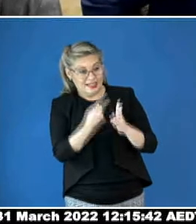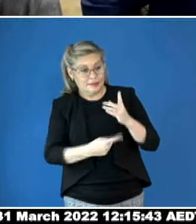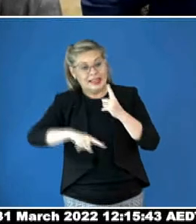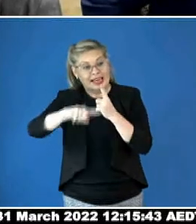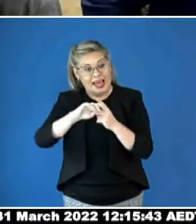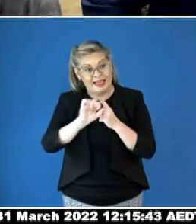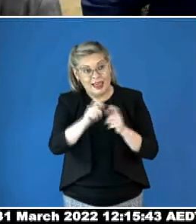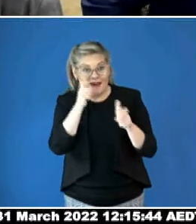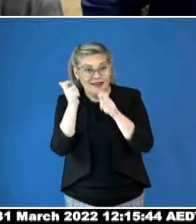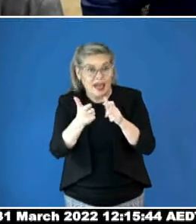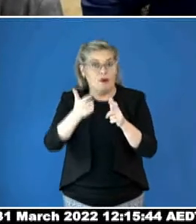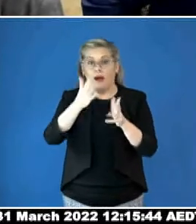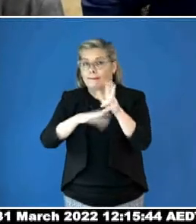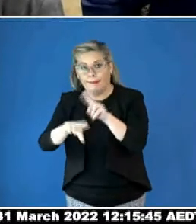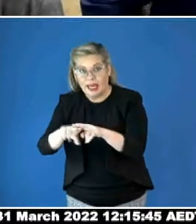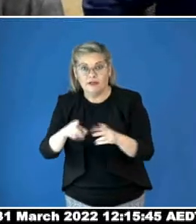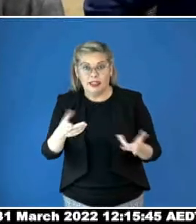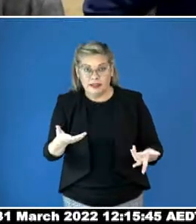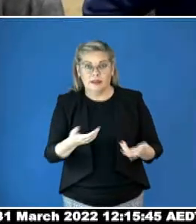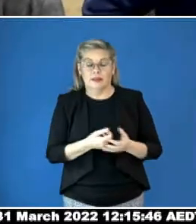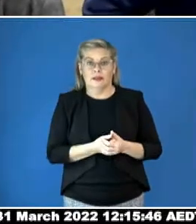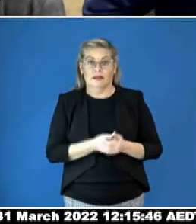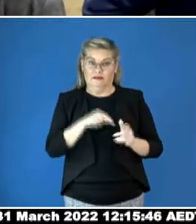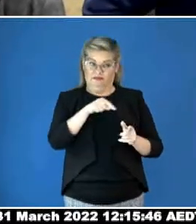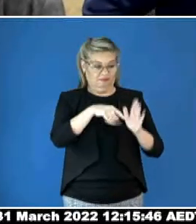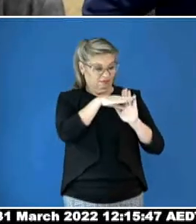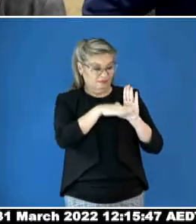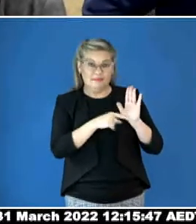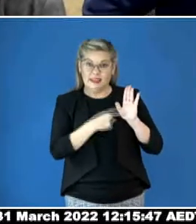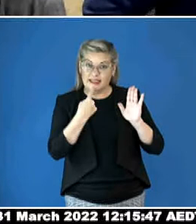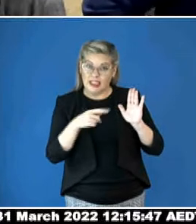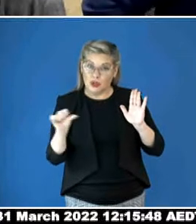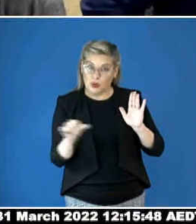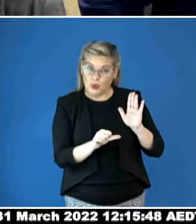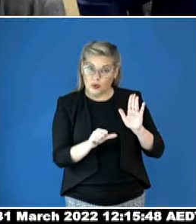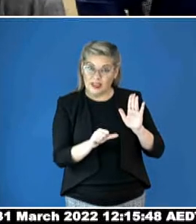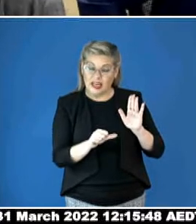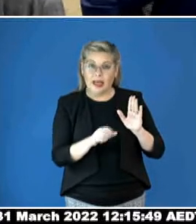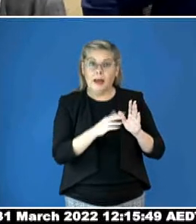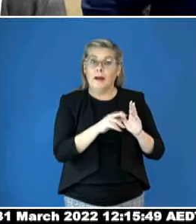Yes. MS FRASER: So accepting that the statement says that there was no